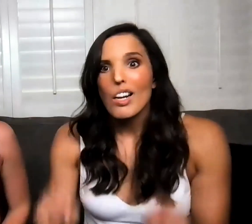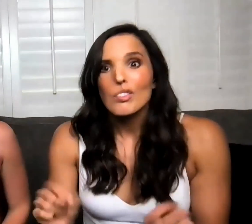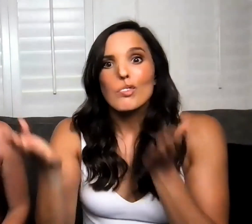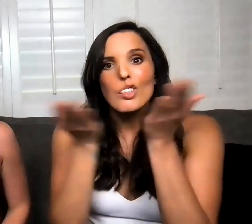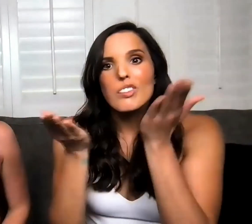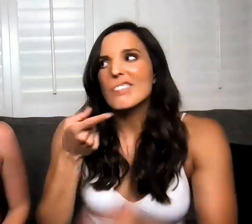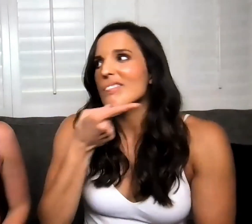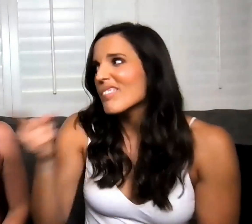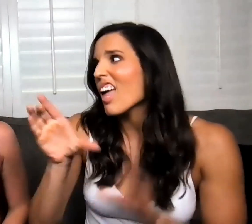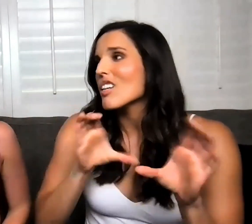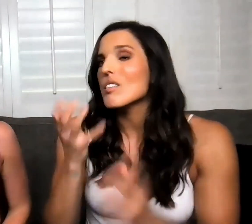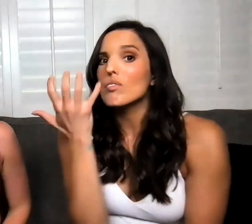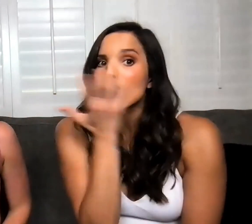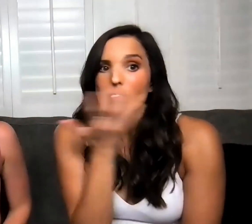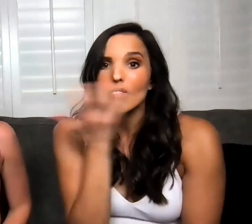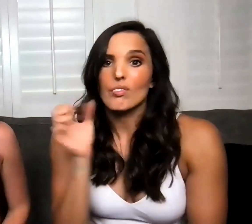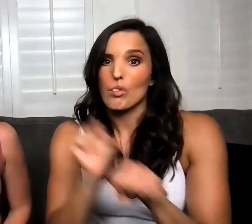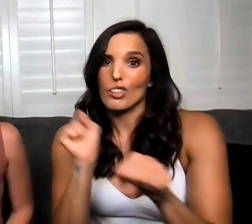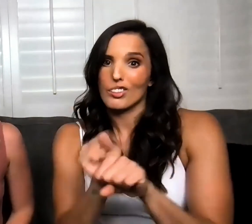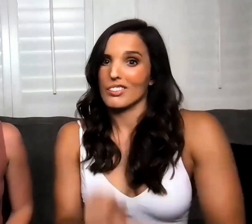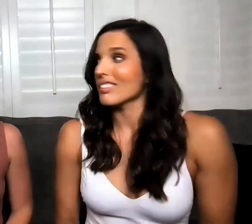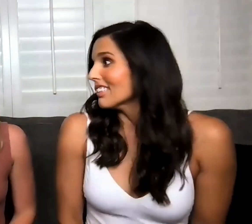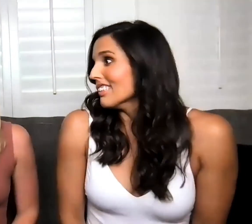or transcript services, they do amazing work.